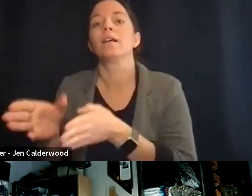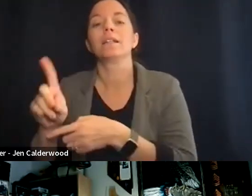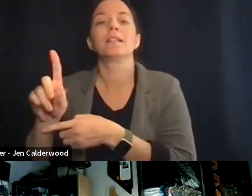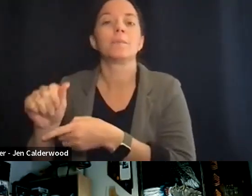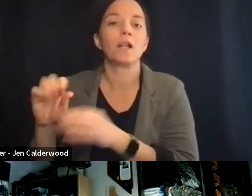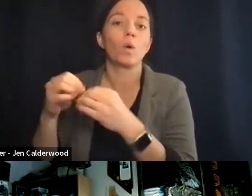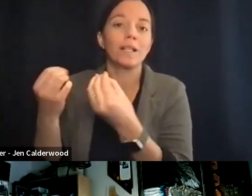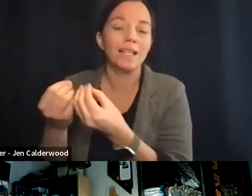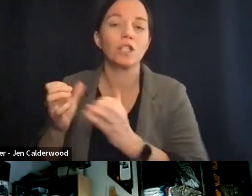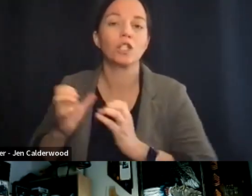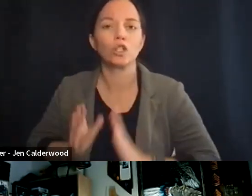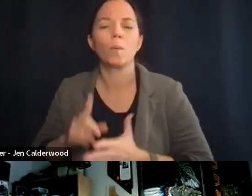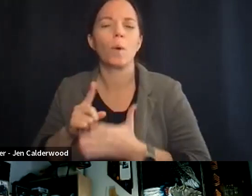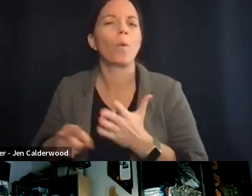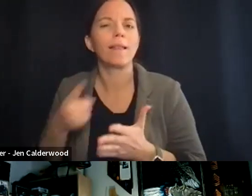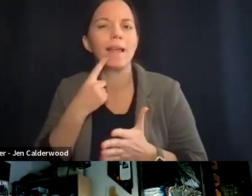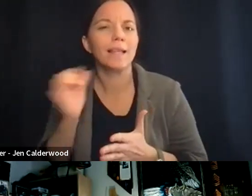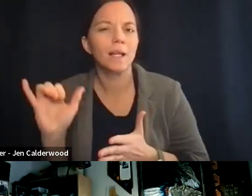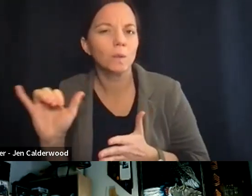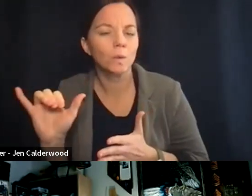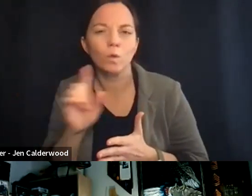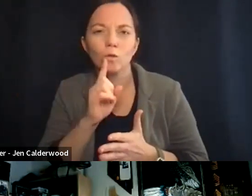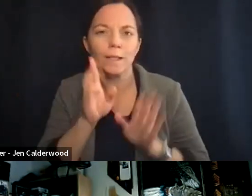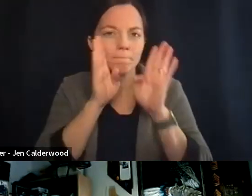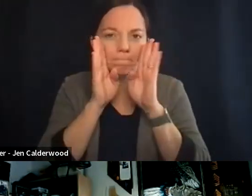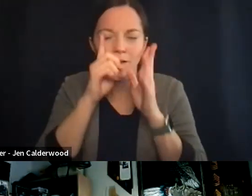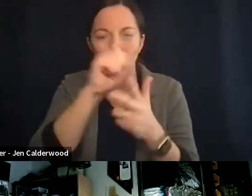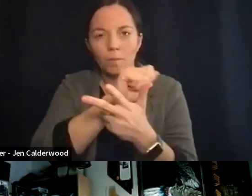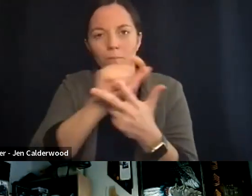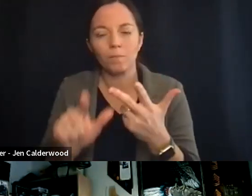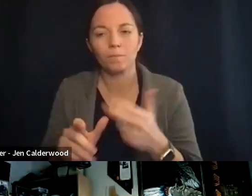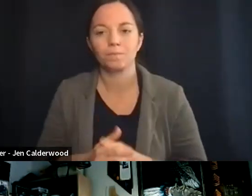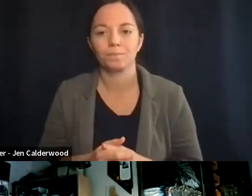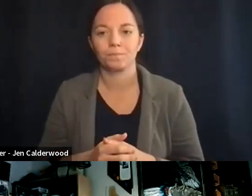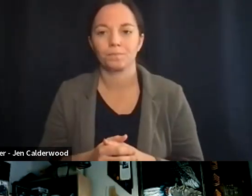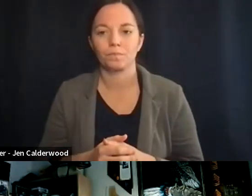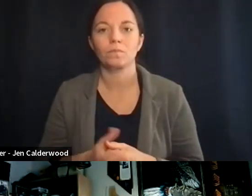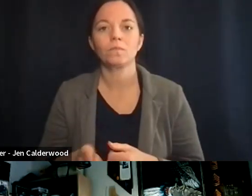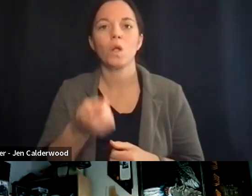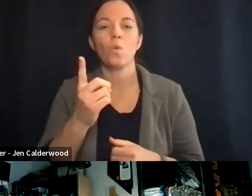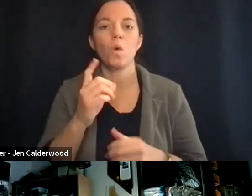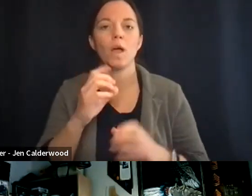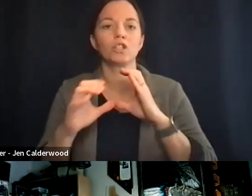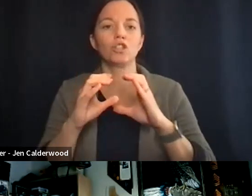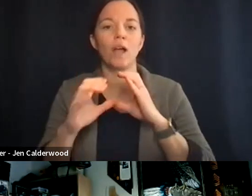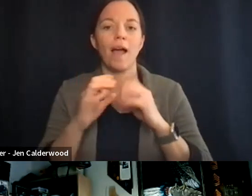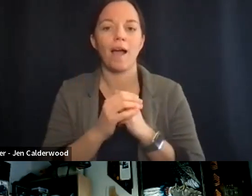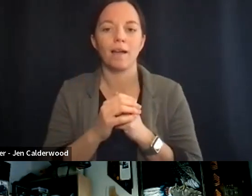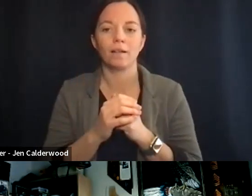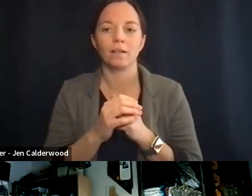Be. Listen to the providers what they're saying, and and know and be knowledgeable on that. Listen to what your State saying and listen to what you're disability organizations and your consumers are saying Listen to what what your state is saying listen to what your disability organization and consumers are saying.